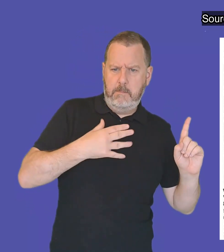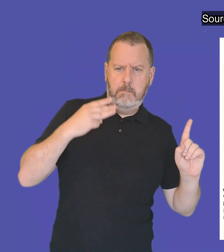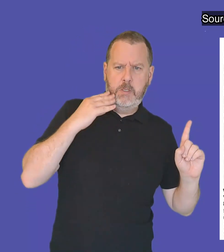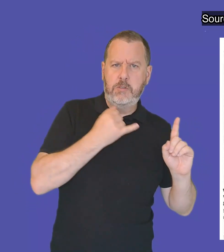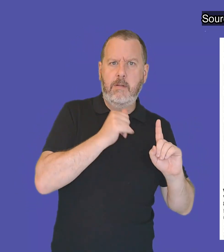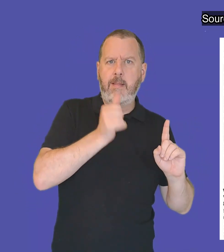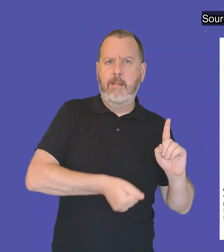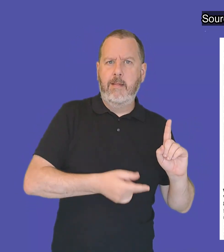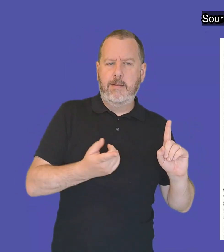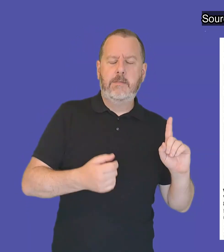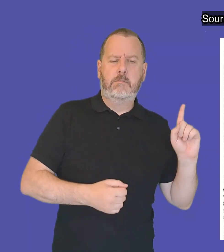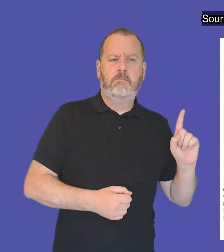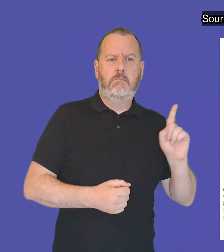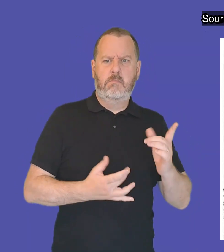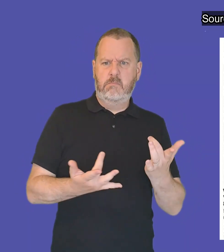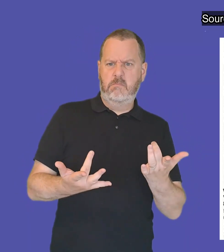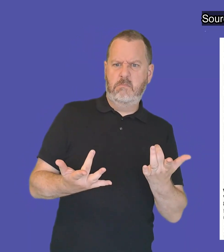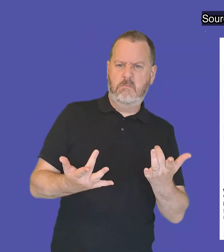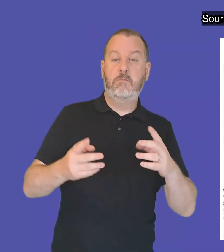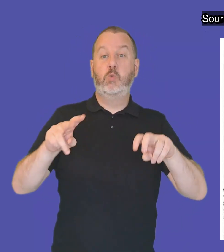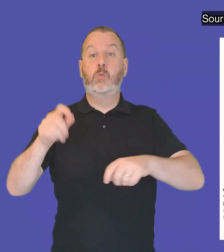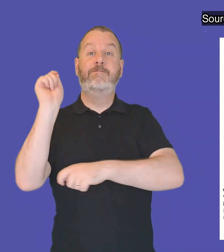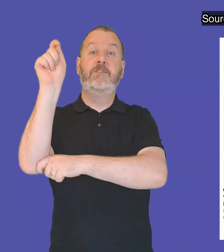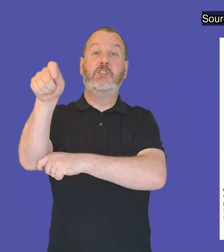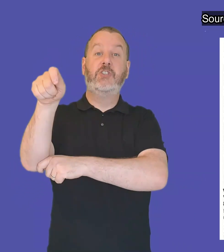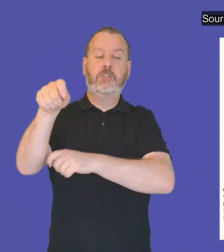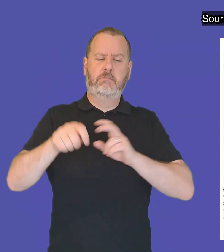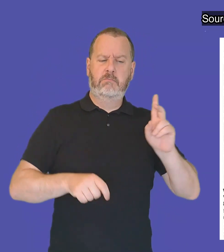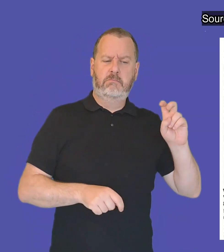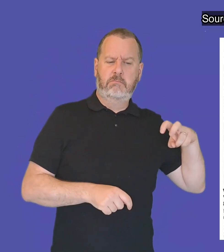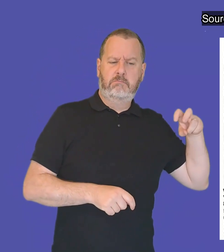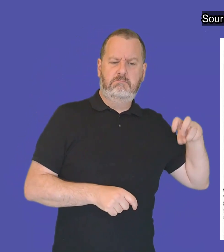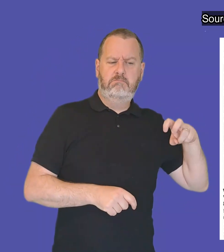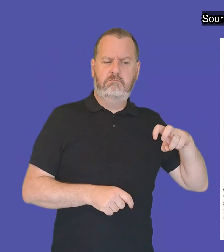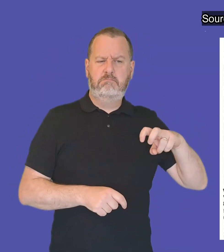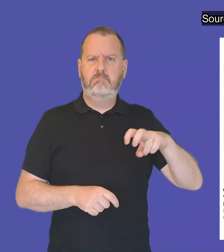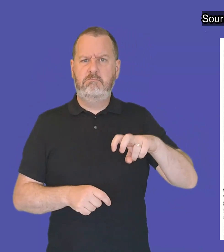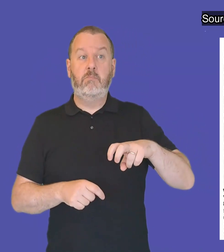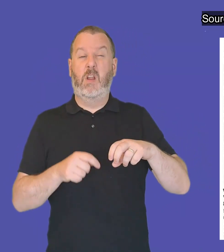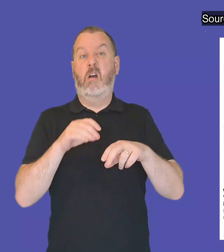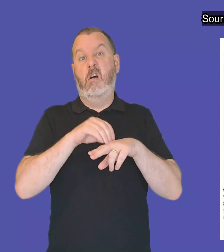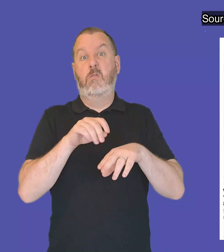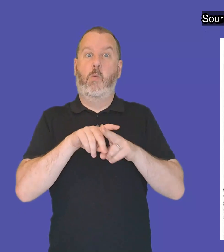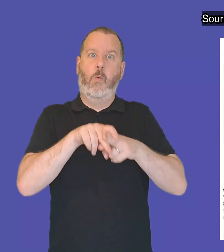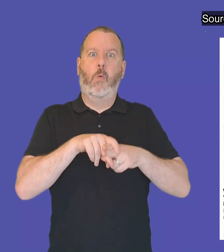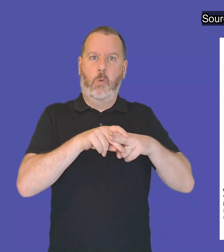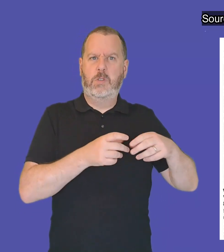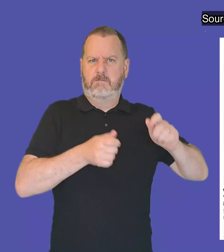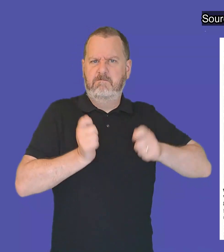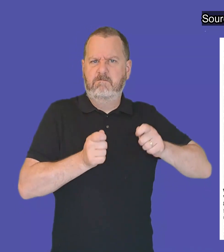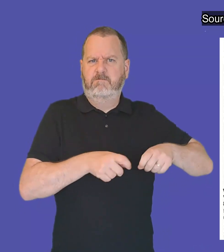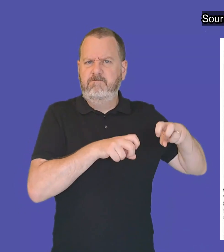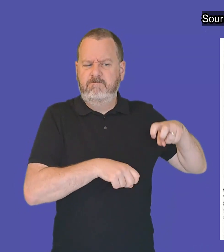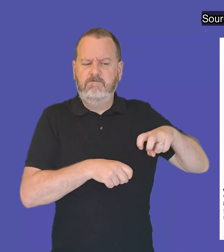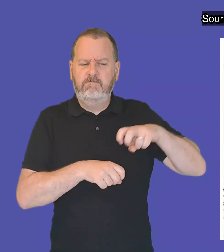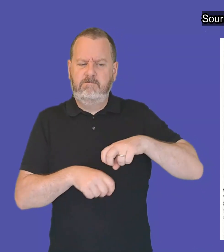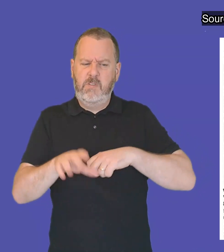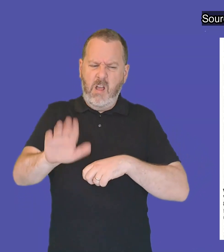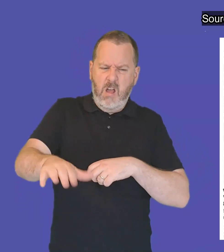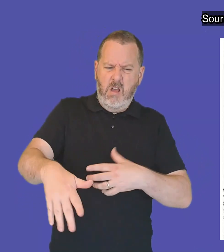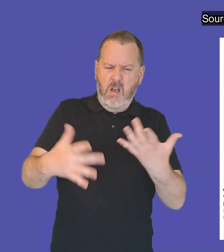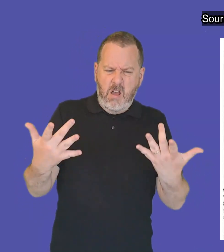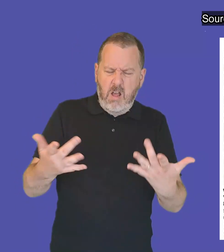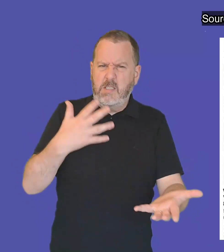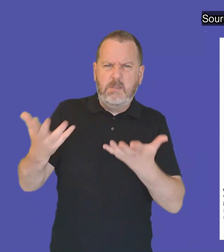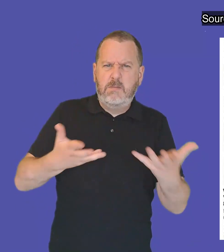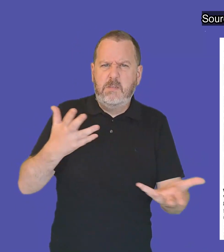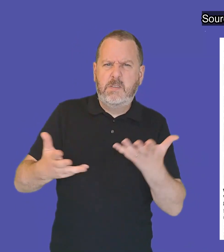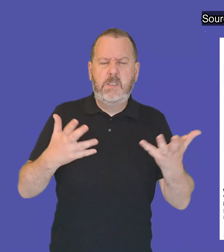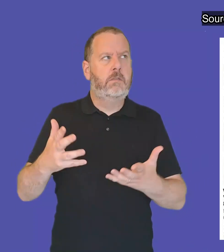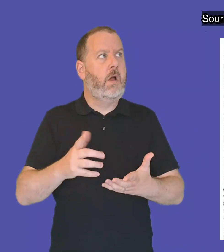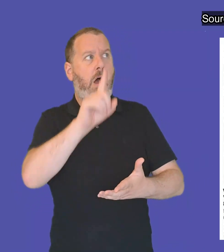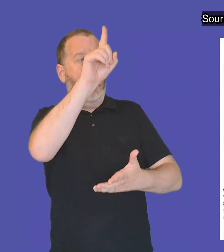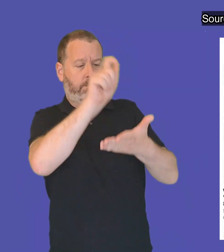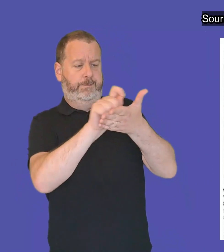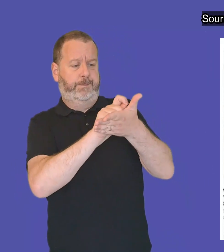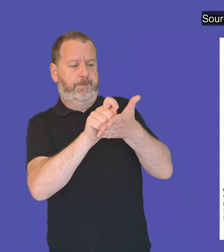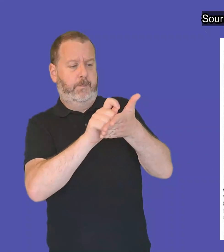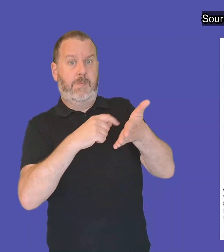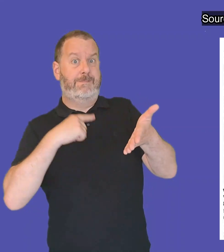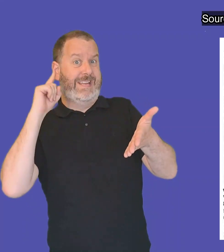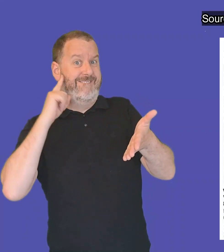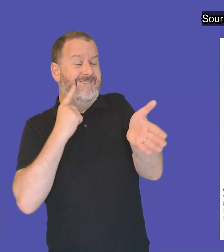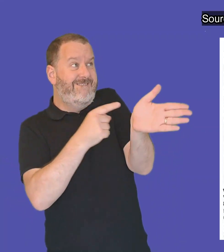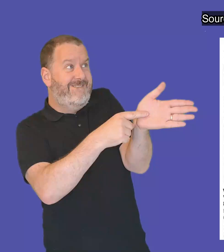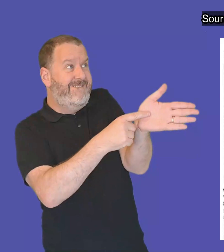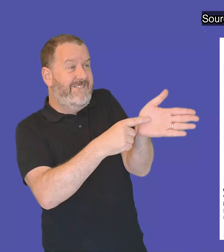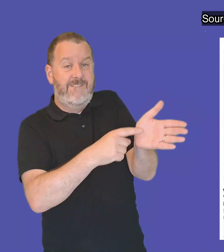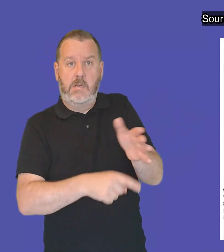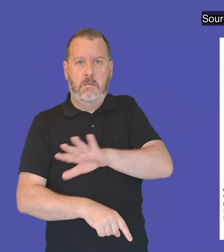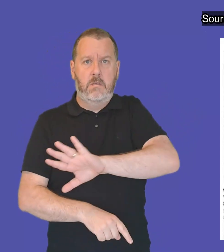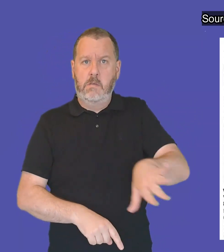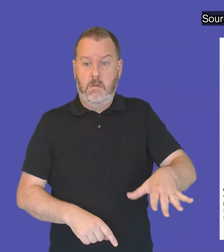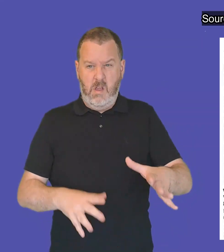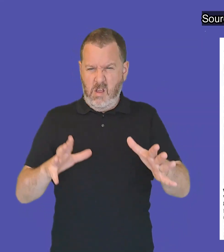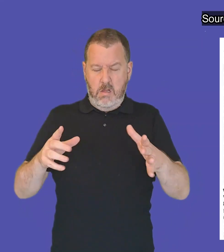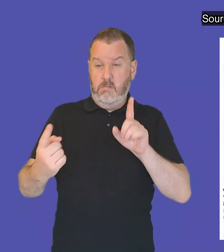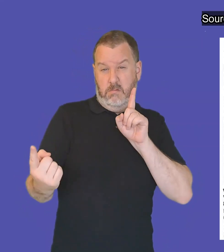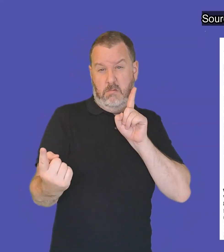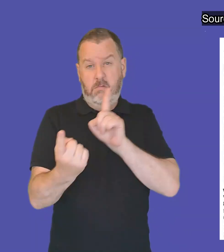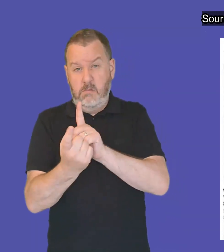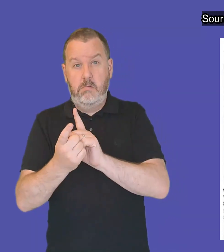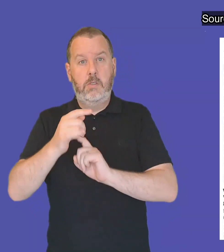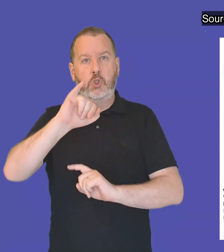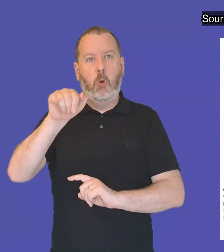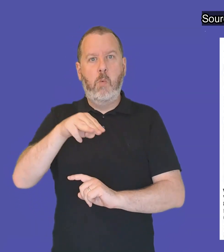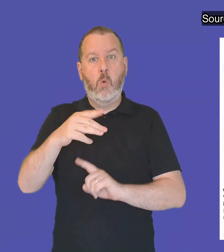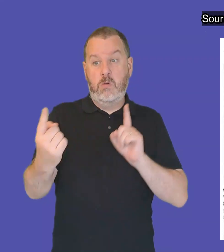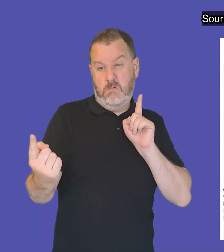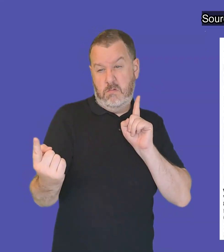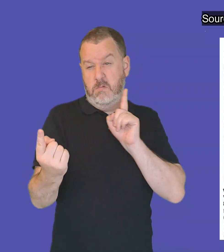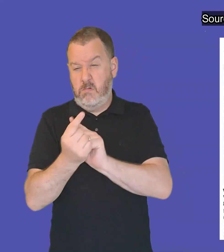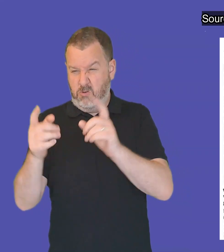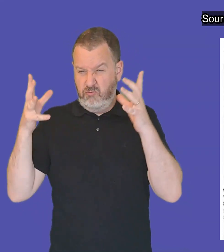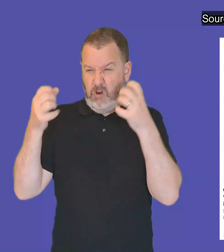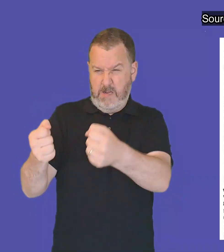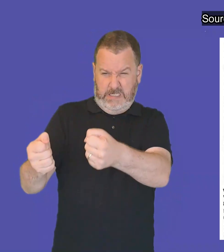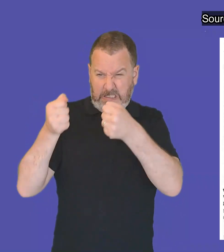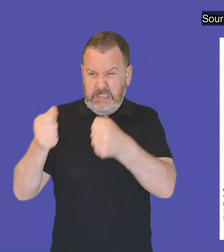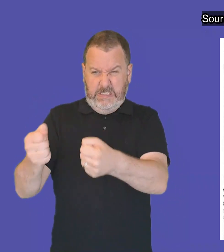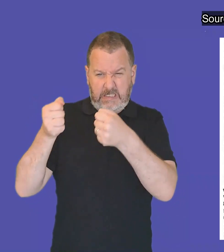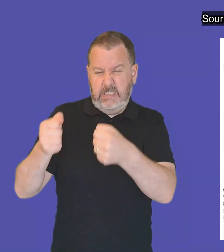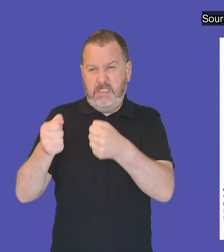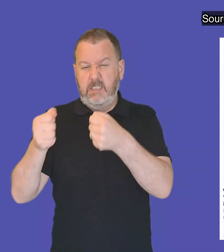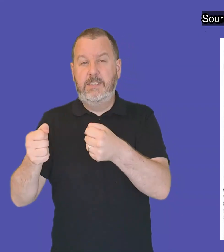angry and shouting at them, shaking John Moore, and throwing his fishing equipment in the river.